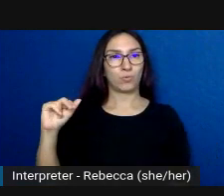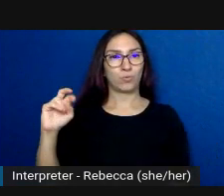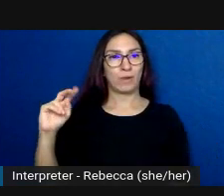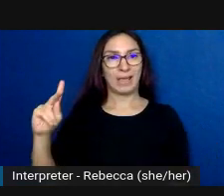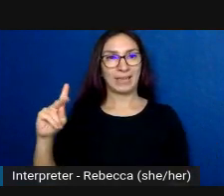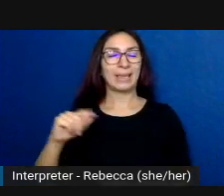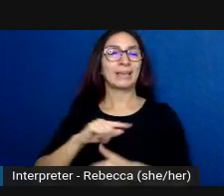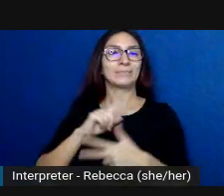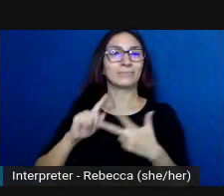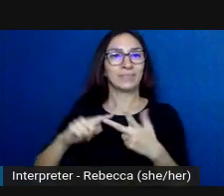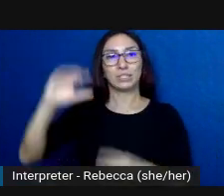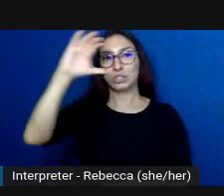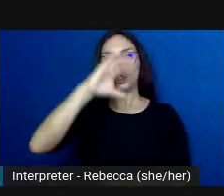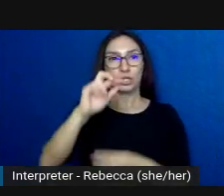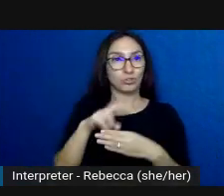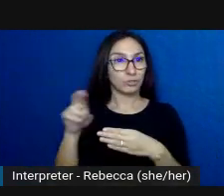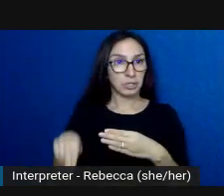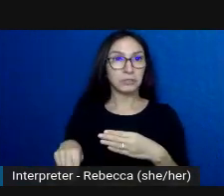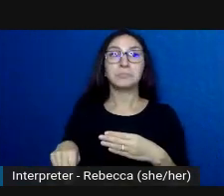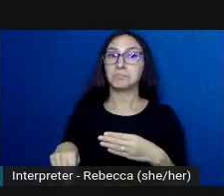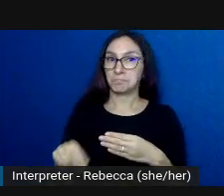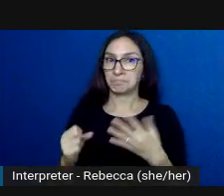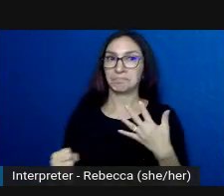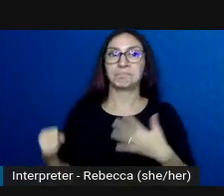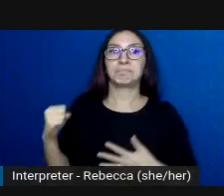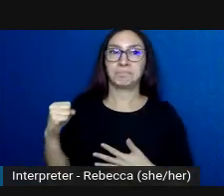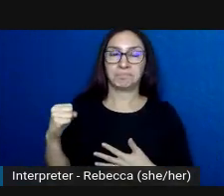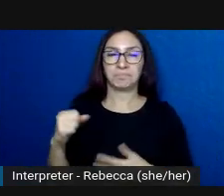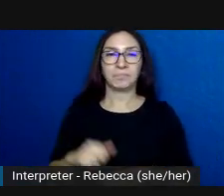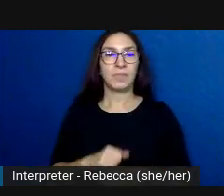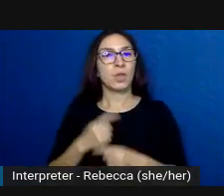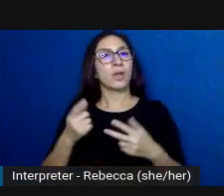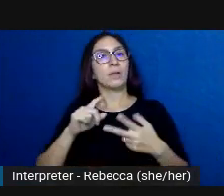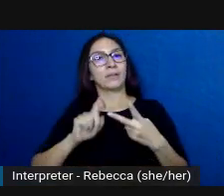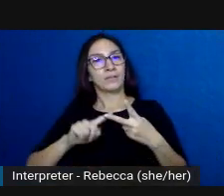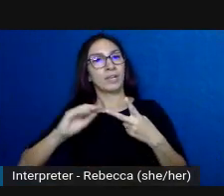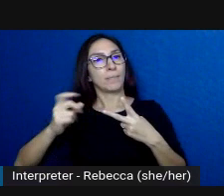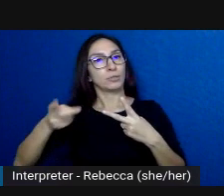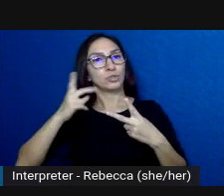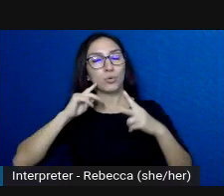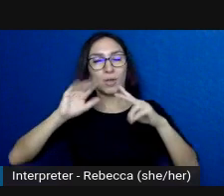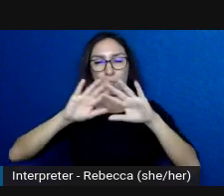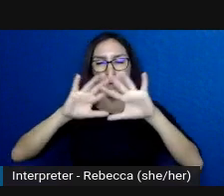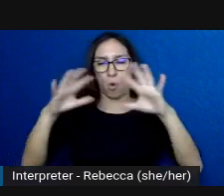Number two, it enhances the overall user experience for anyone coming